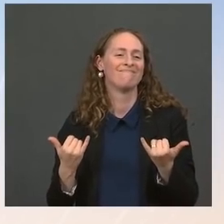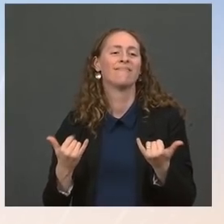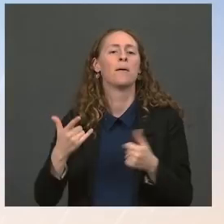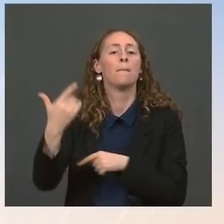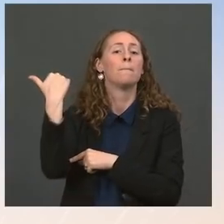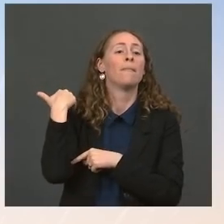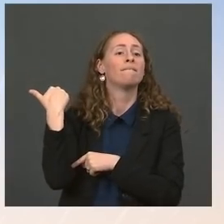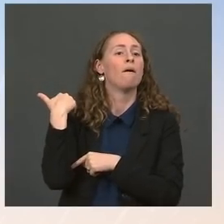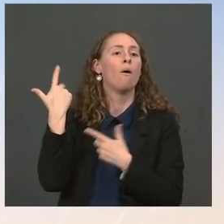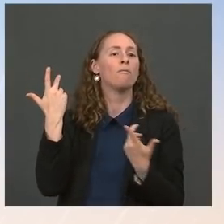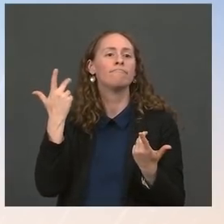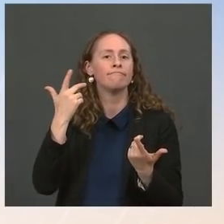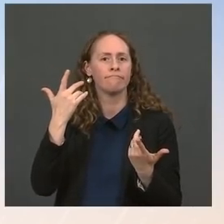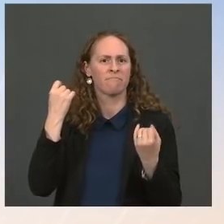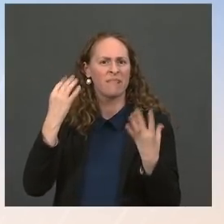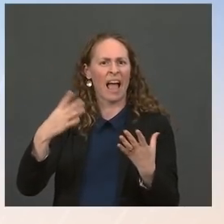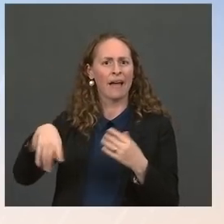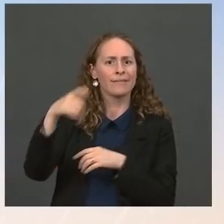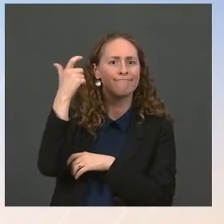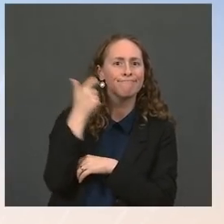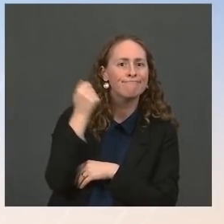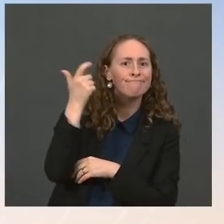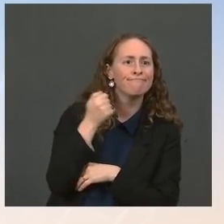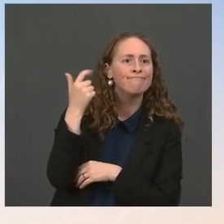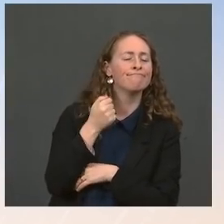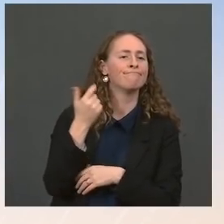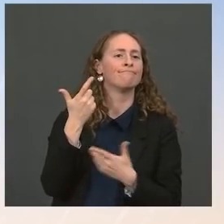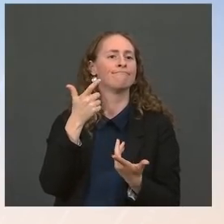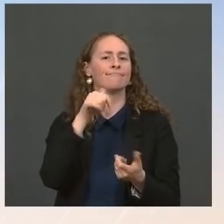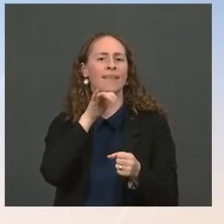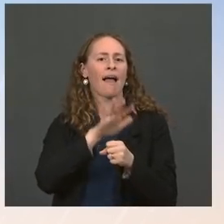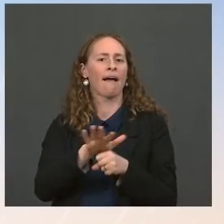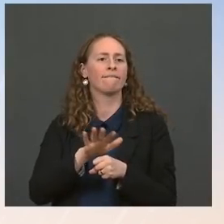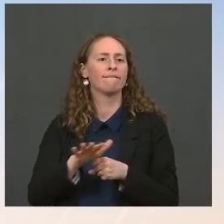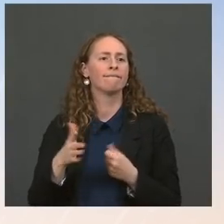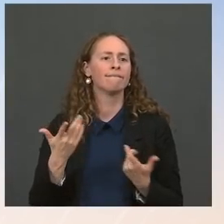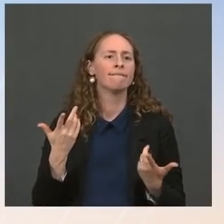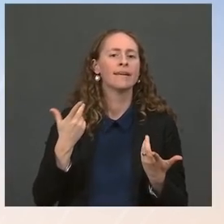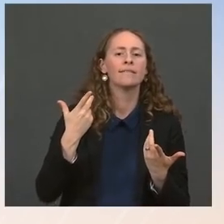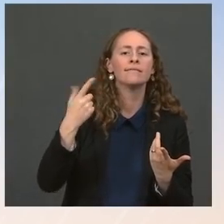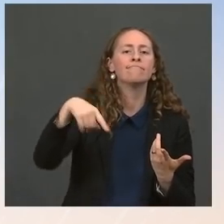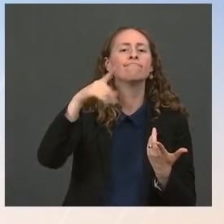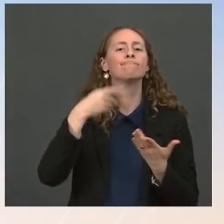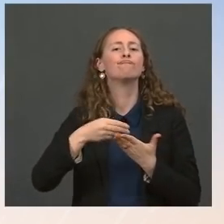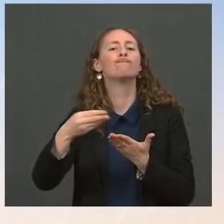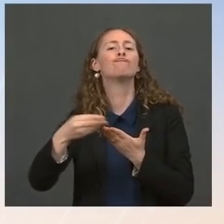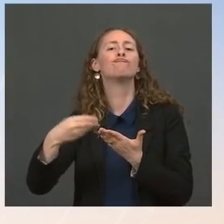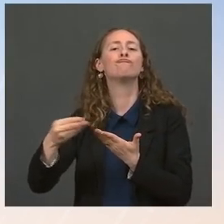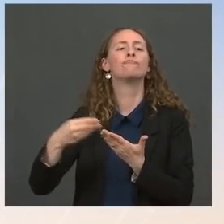people didn't have a lot of excess money in wages to spend on goods, so naturally the demand has come up over the course